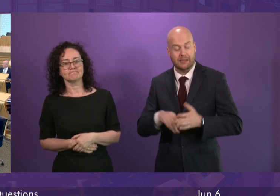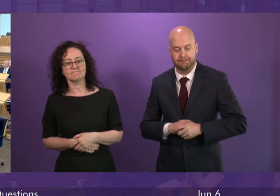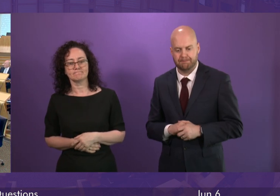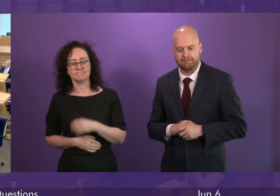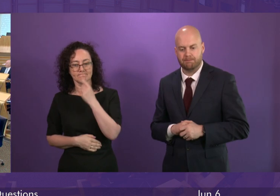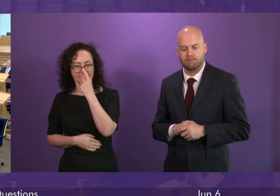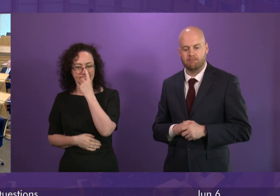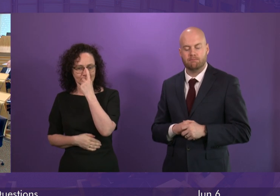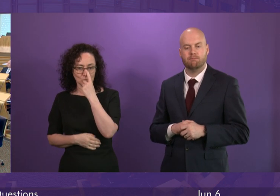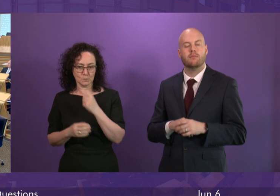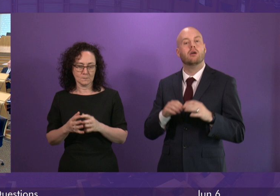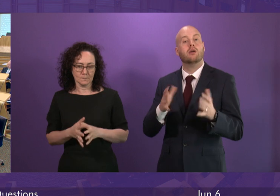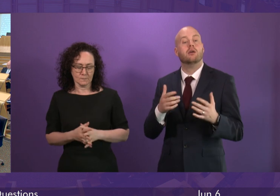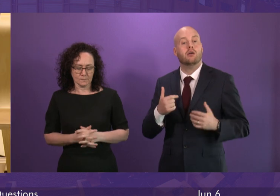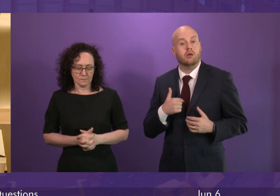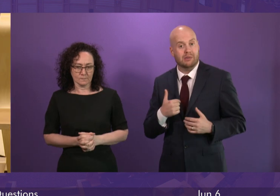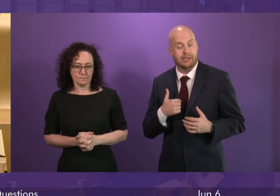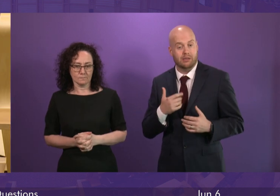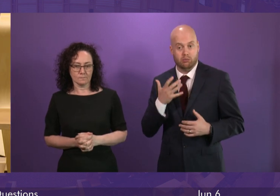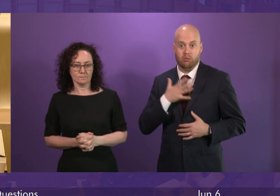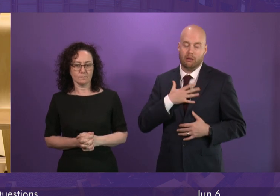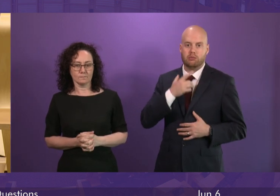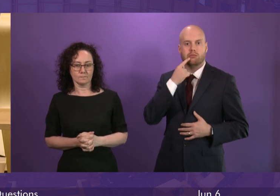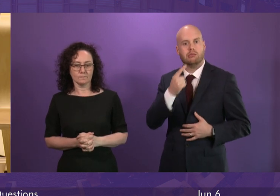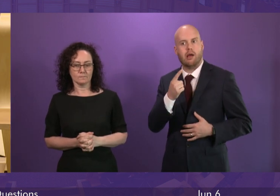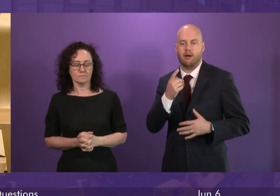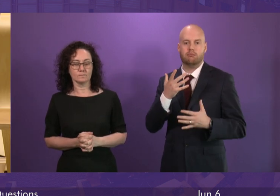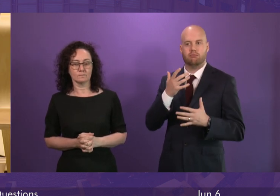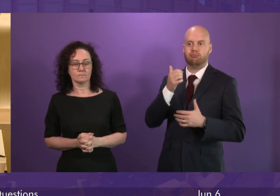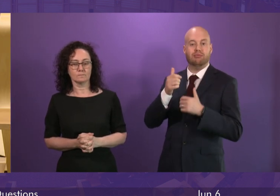other political parties in commemorating the actions of those who took part in the D-day